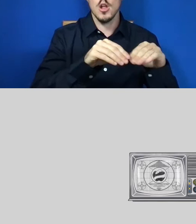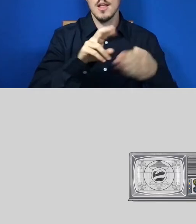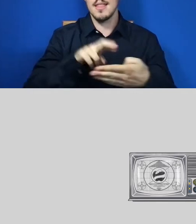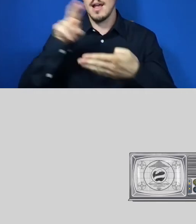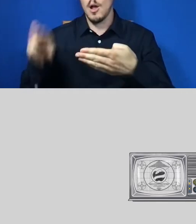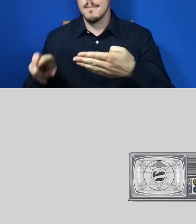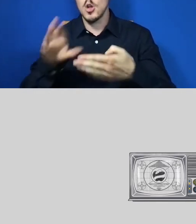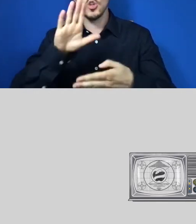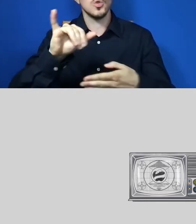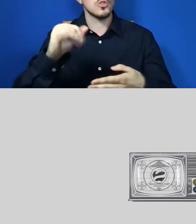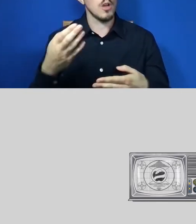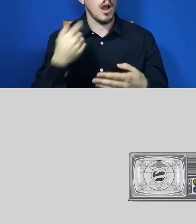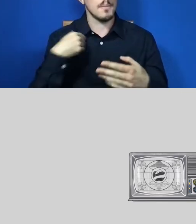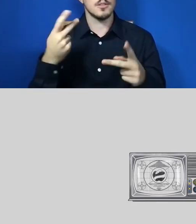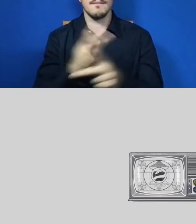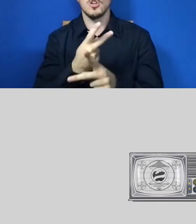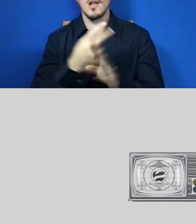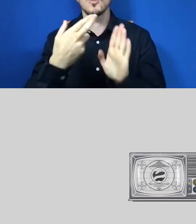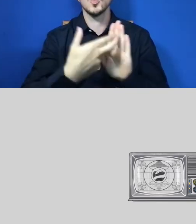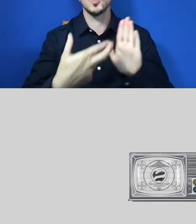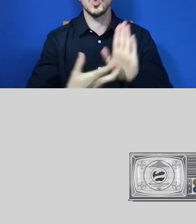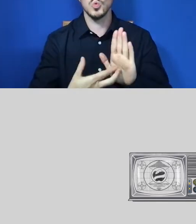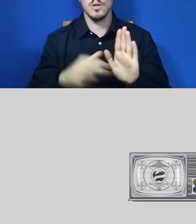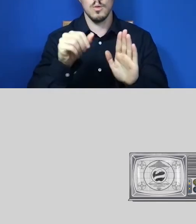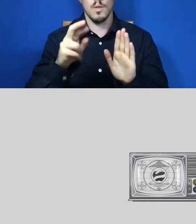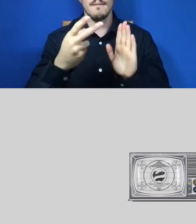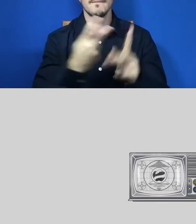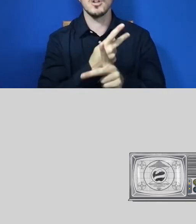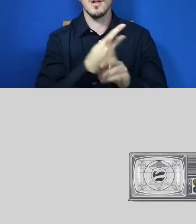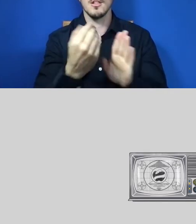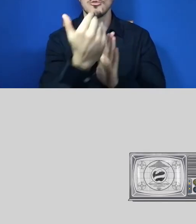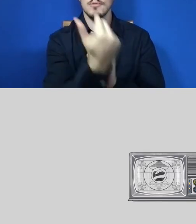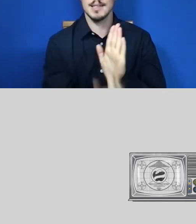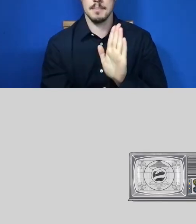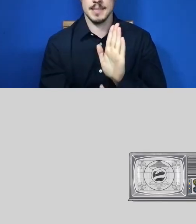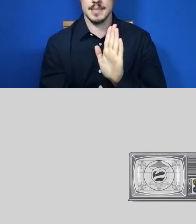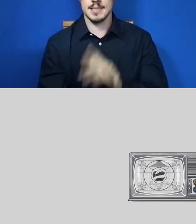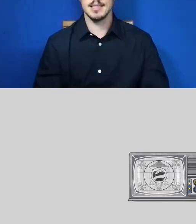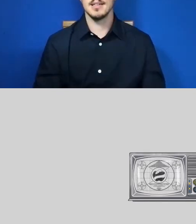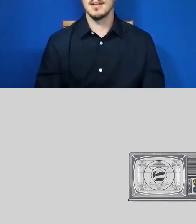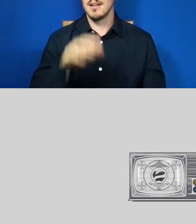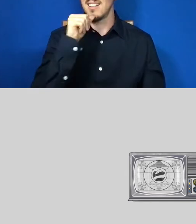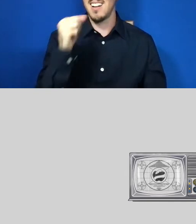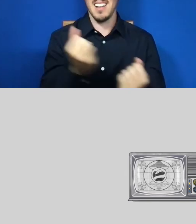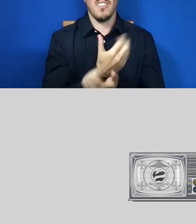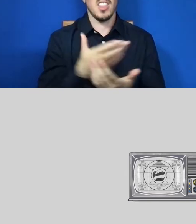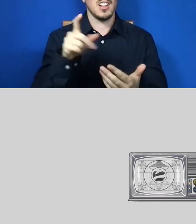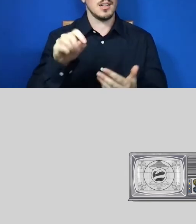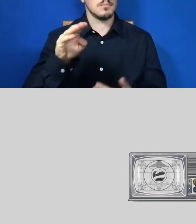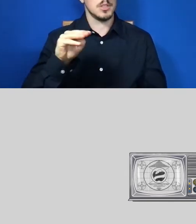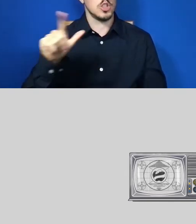and your job is to find the rules or the recipe, but not everything needs machine learning.